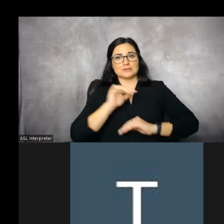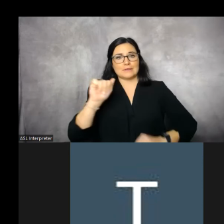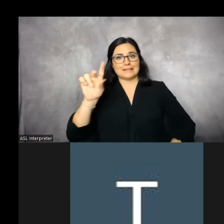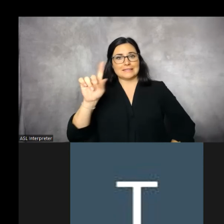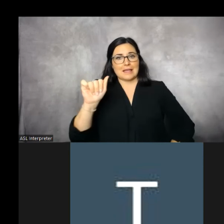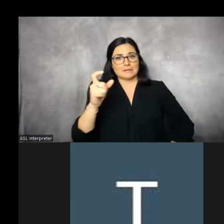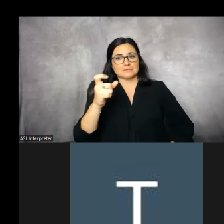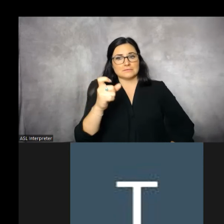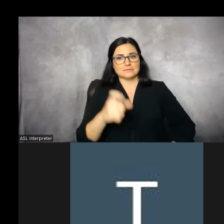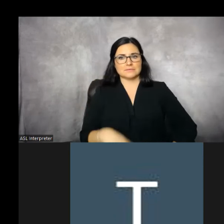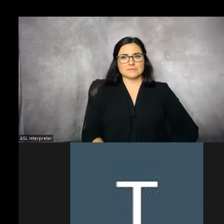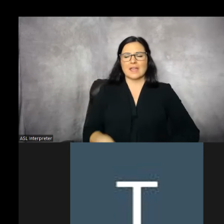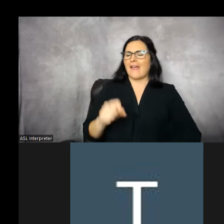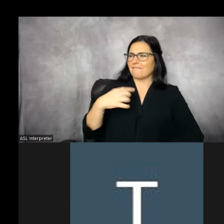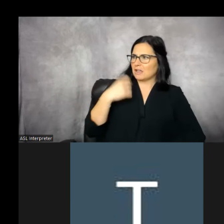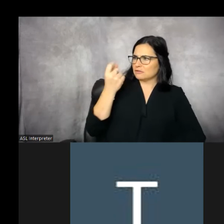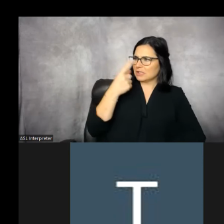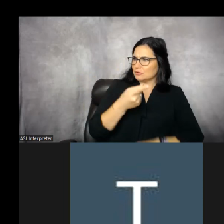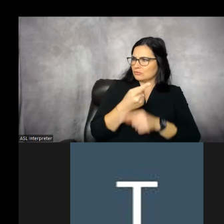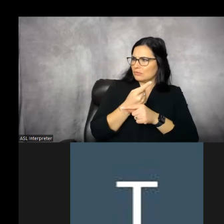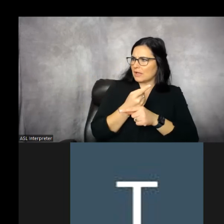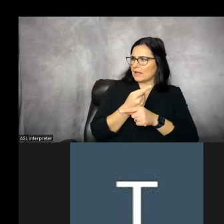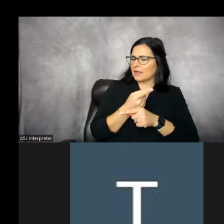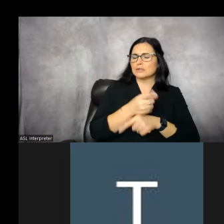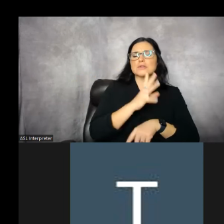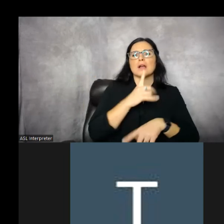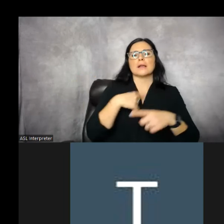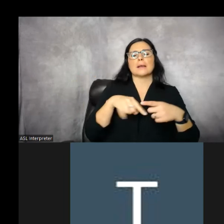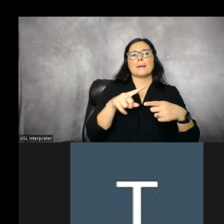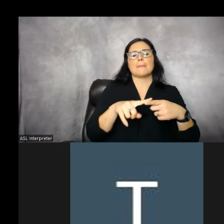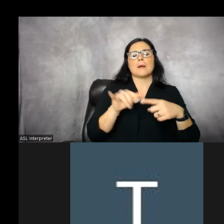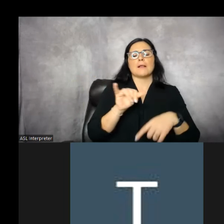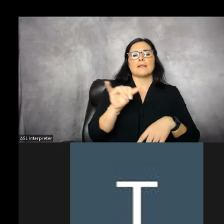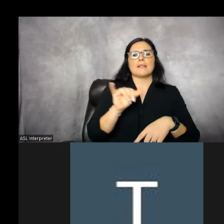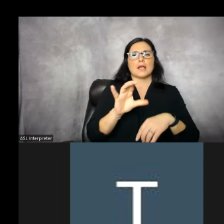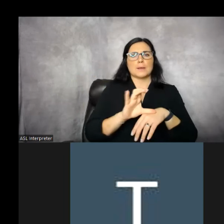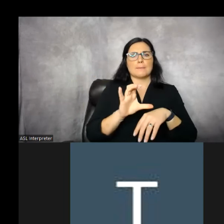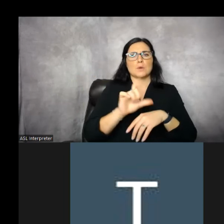So, if I'm understanding what you're saying correctly, you're talking about like computer lab type of setting?